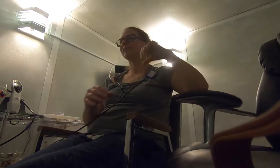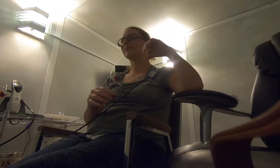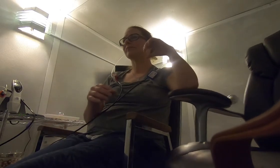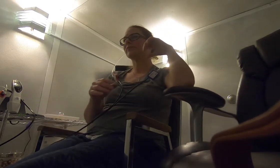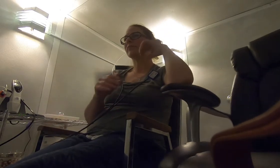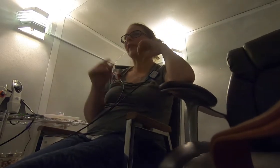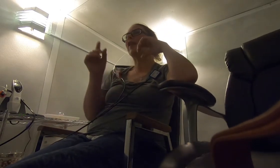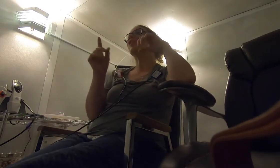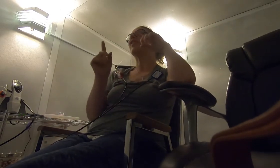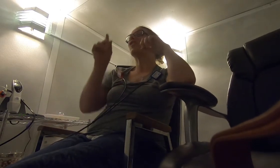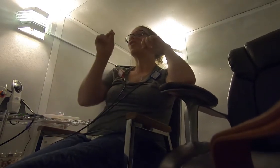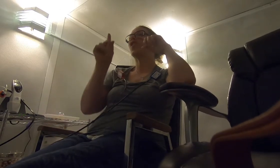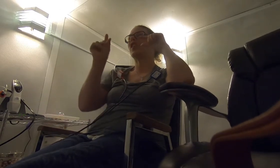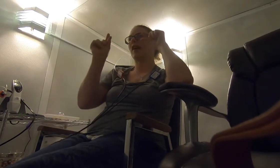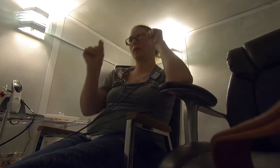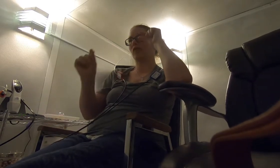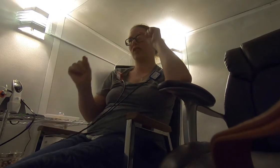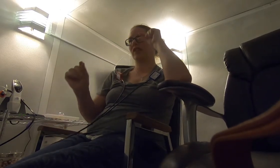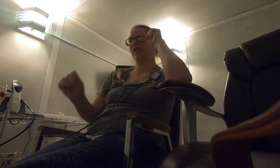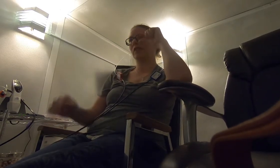Can you turn it up a little bit